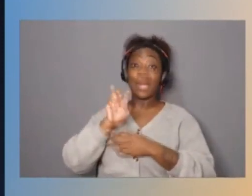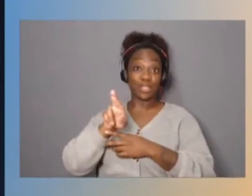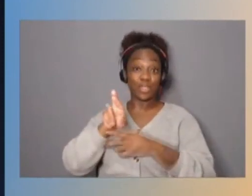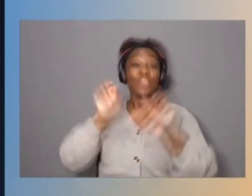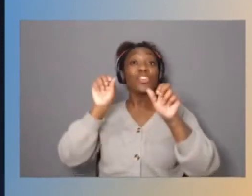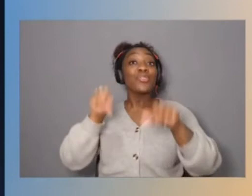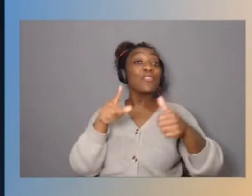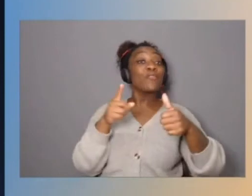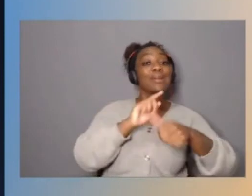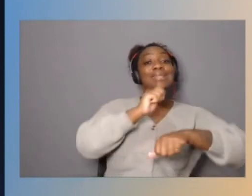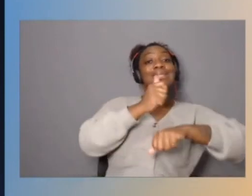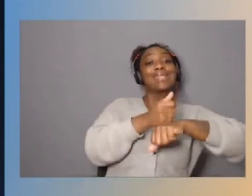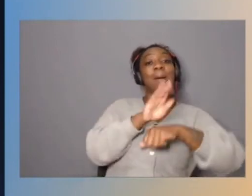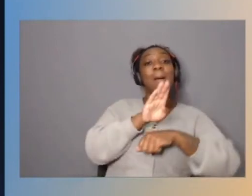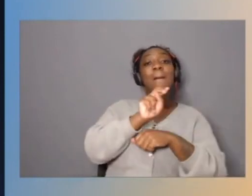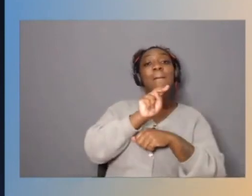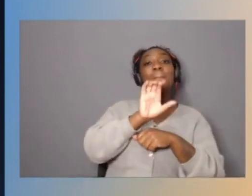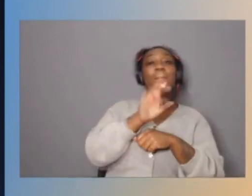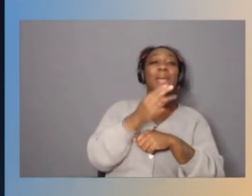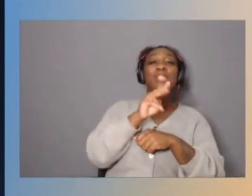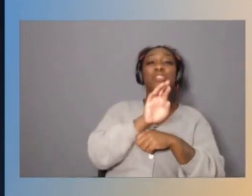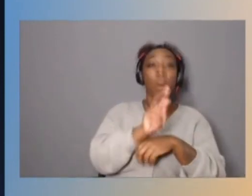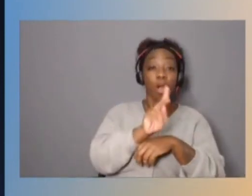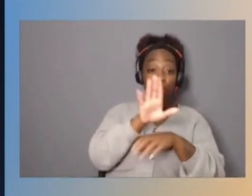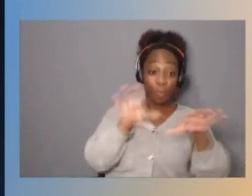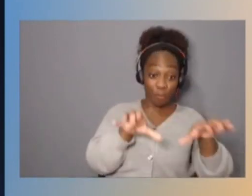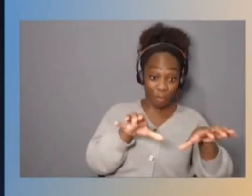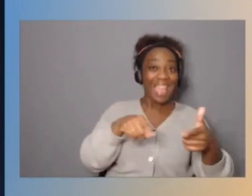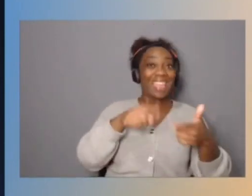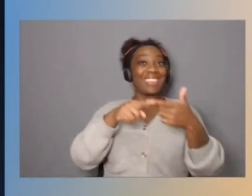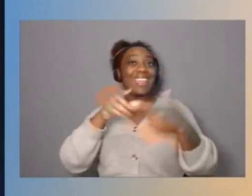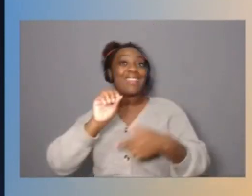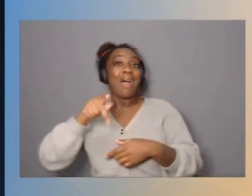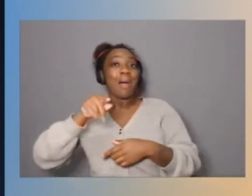You can also use our cost models